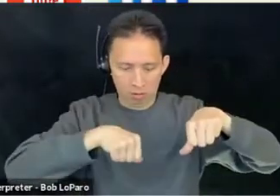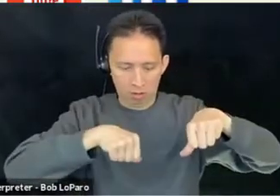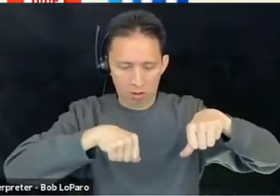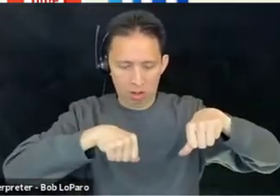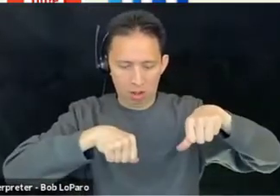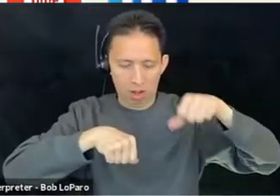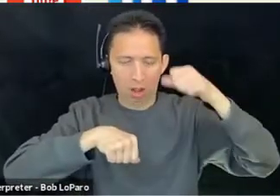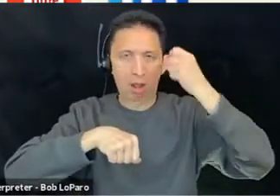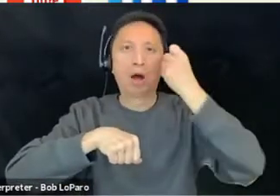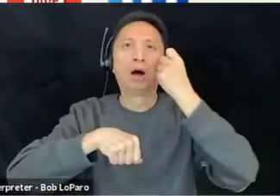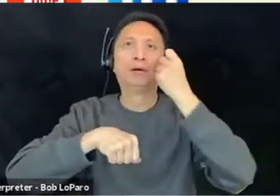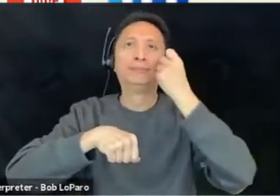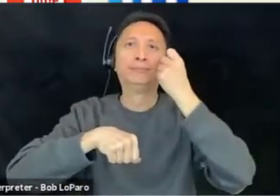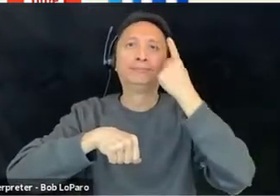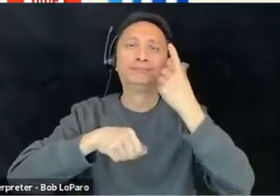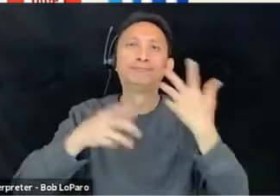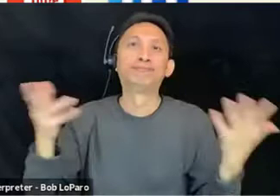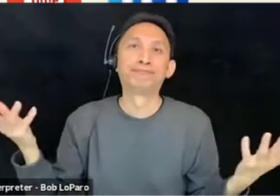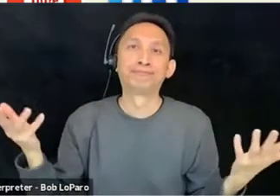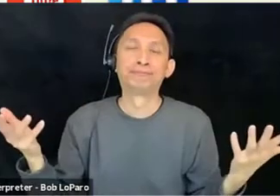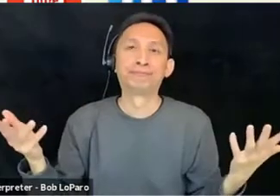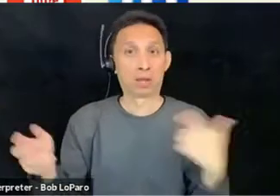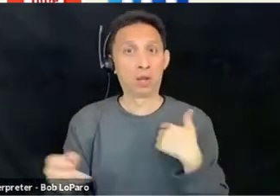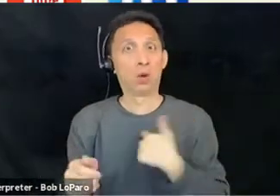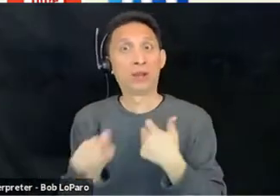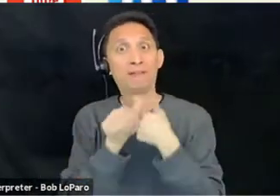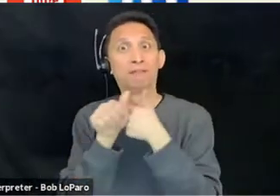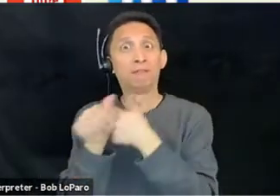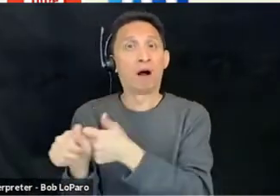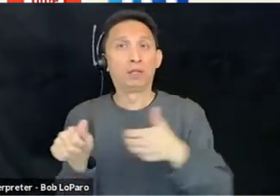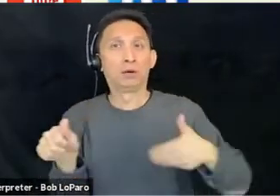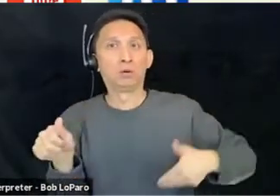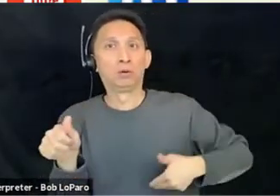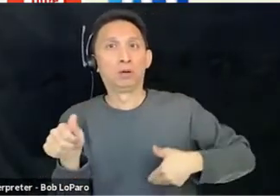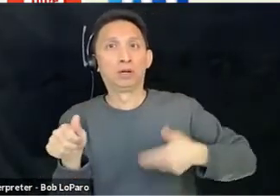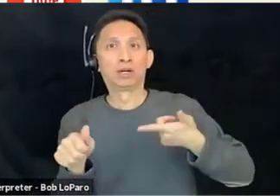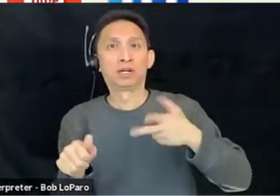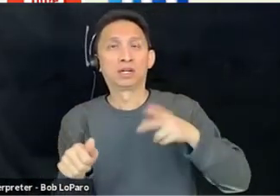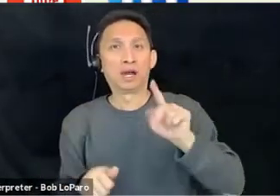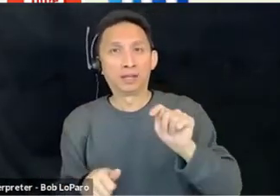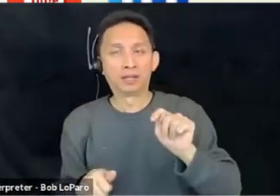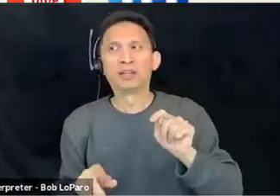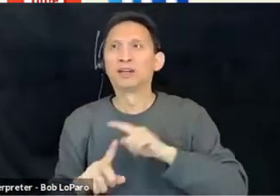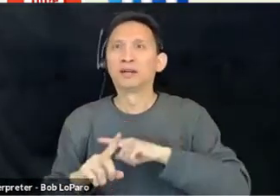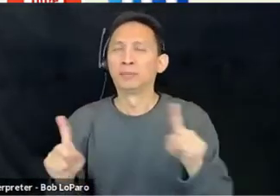you know, we follow our gut, but sometimes we get really focused on one thing and it's hard.